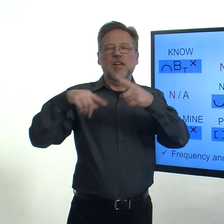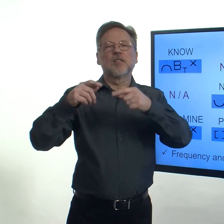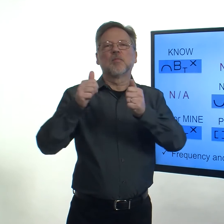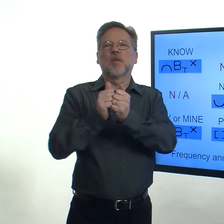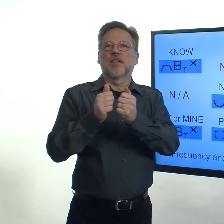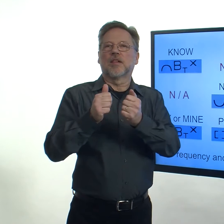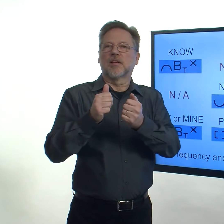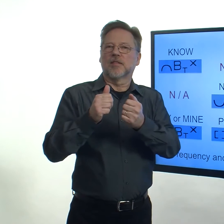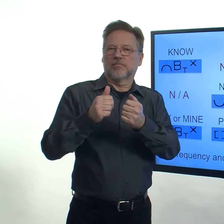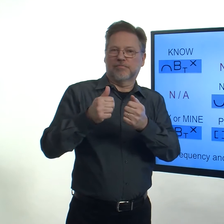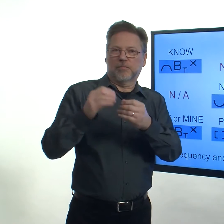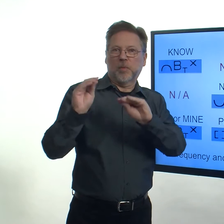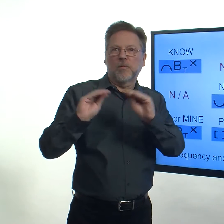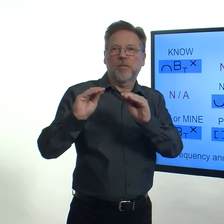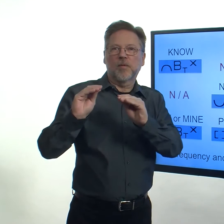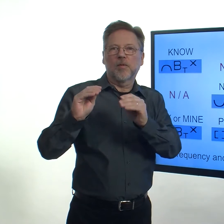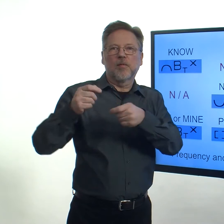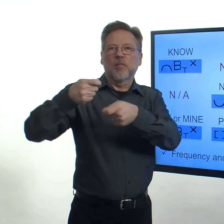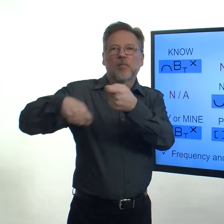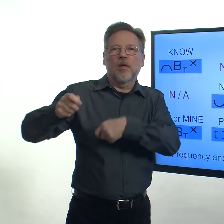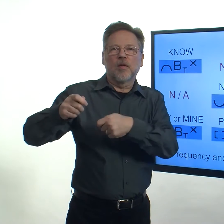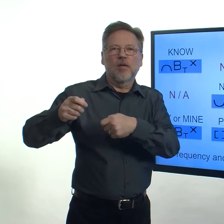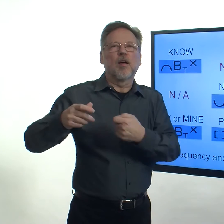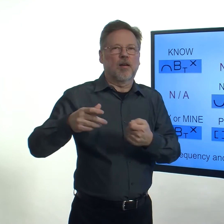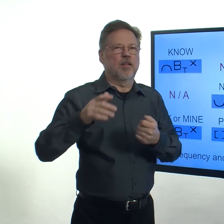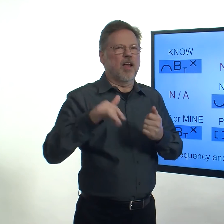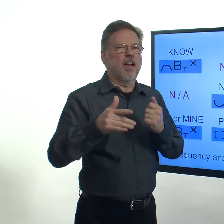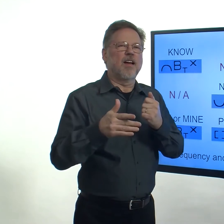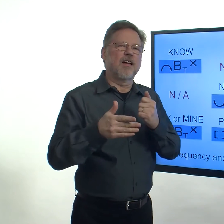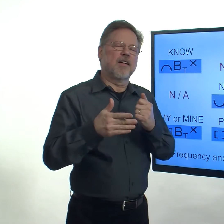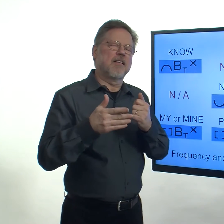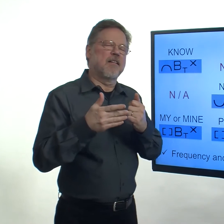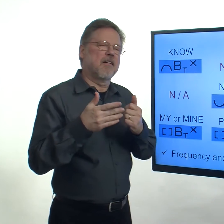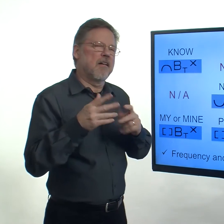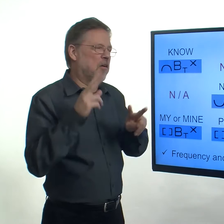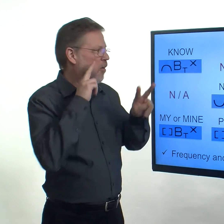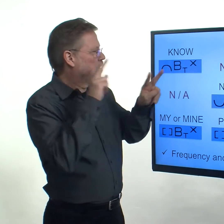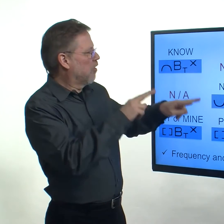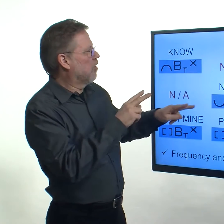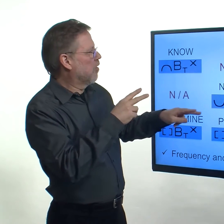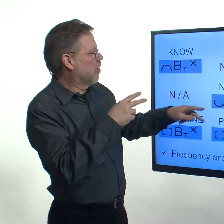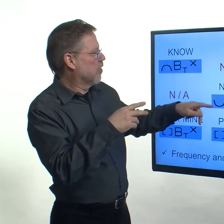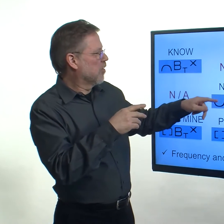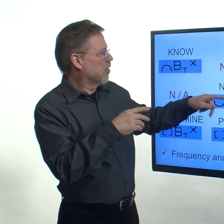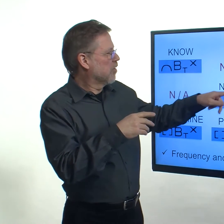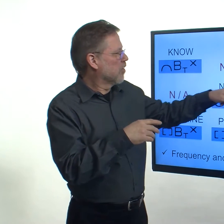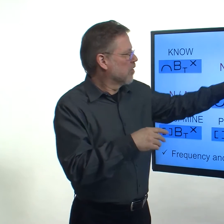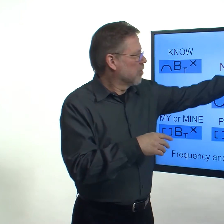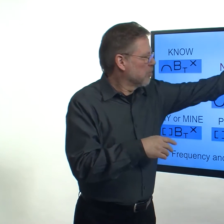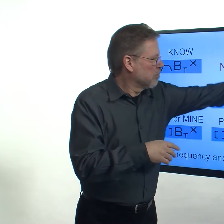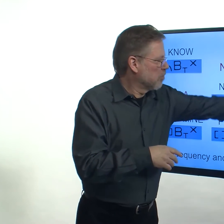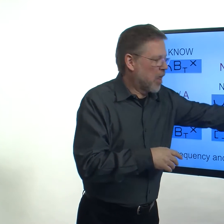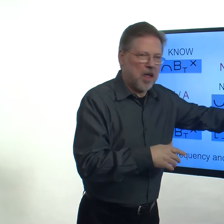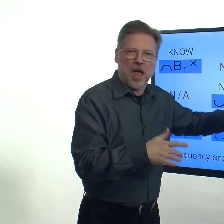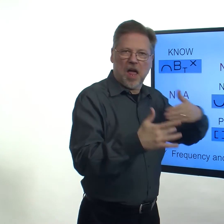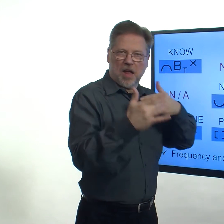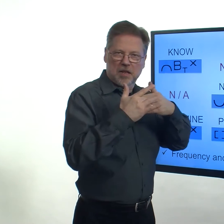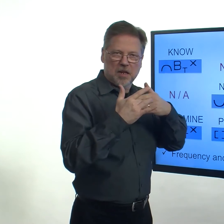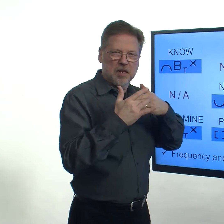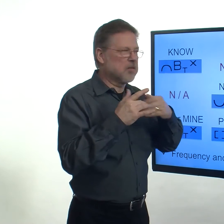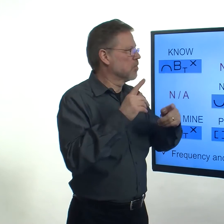more notations to help you see different signs where movement is substituted. These ‘x’s